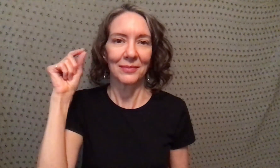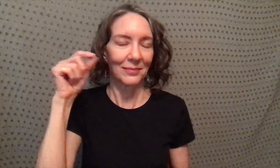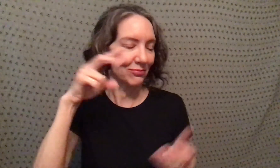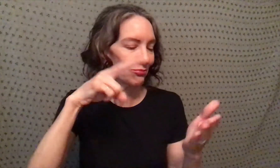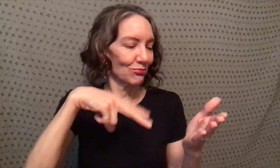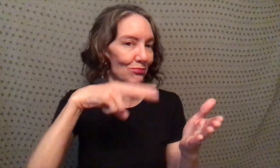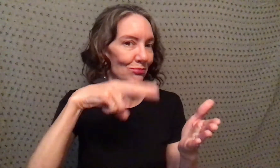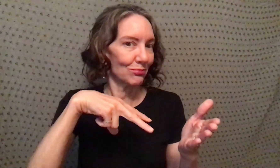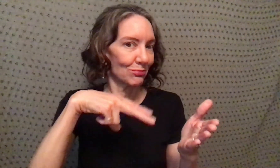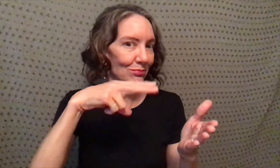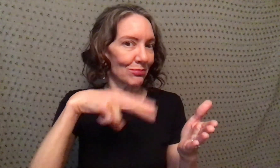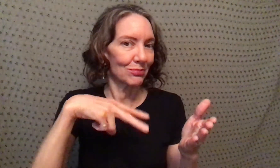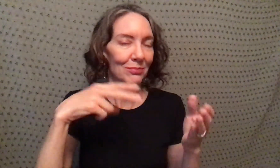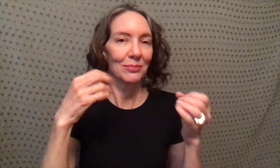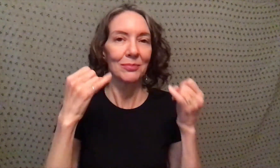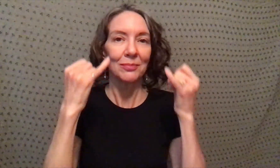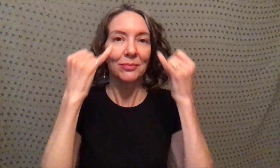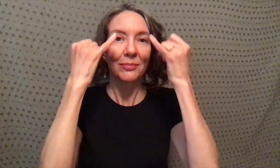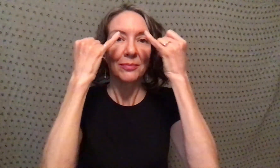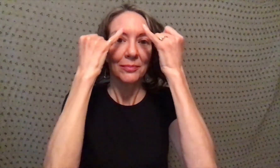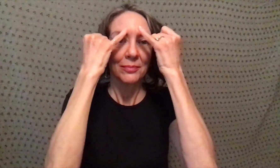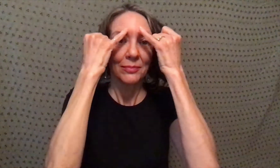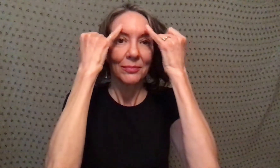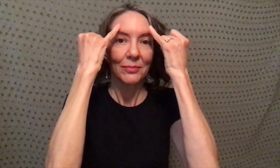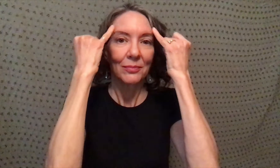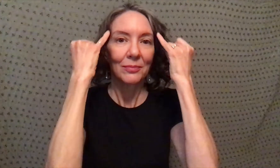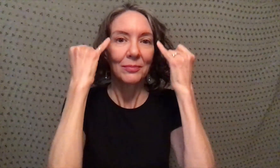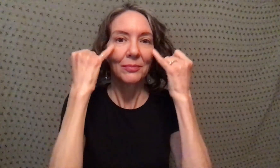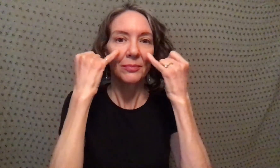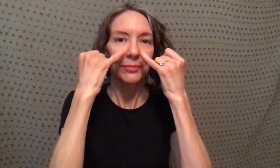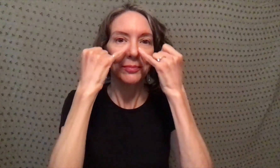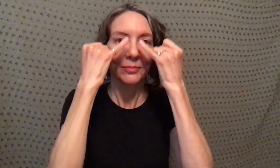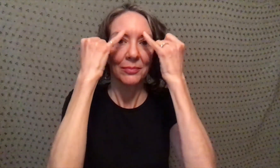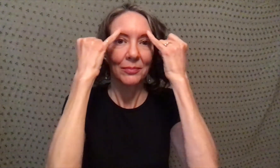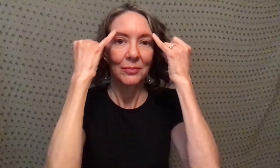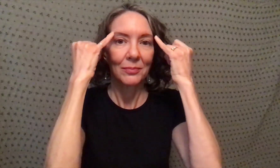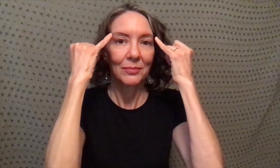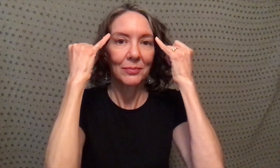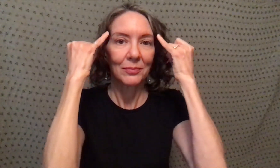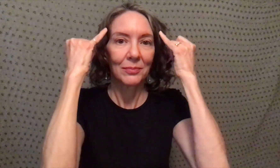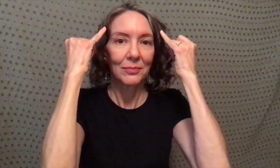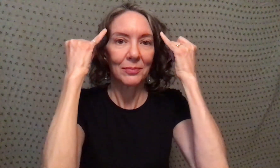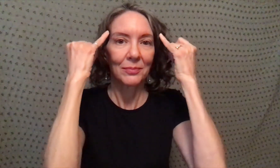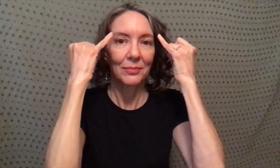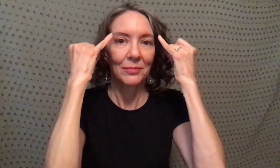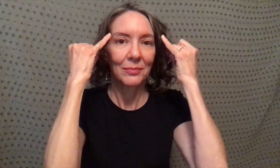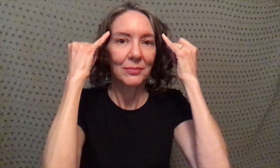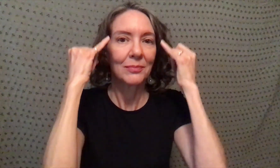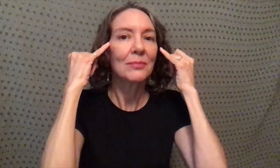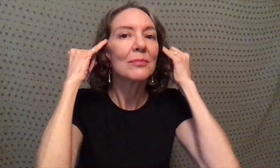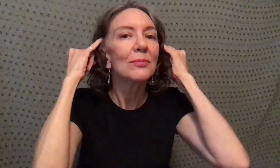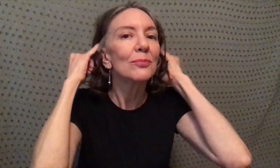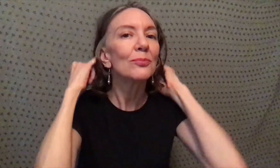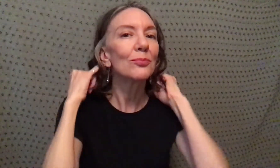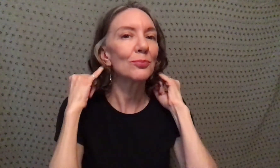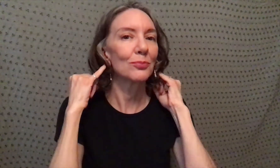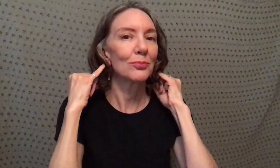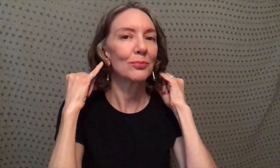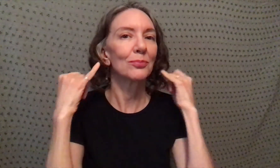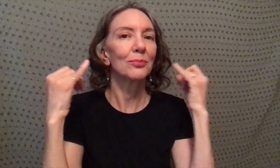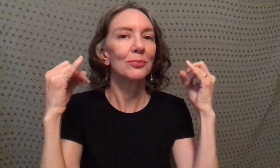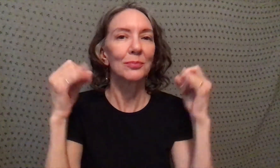Reading glasses with thin frames, little peaks on the outside corners,